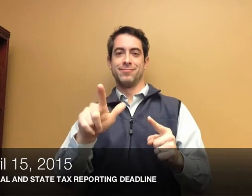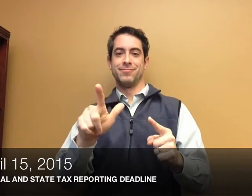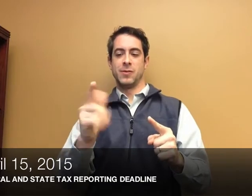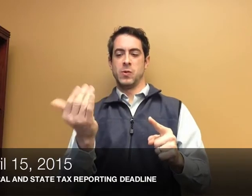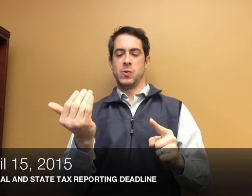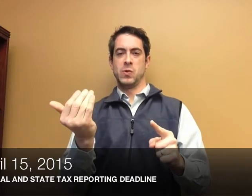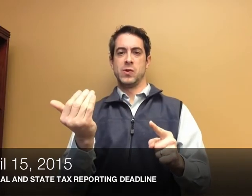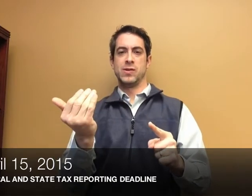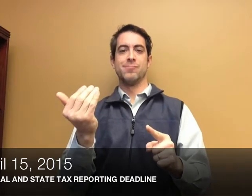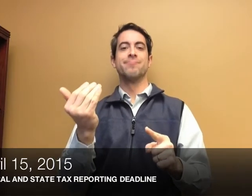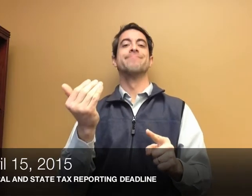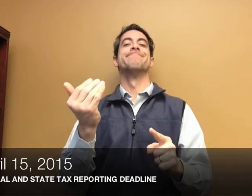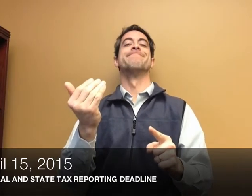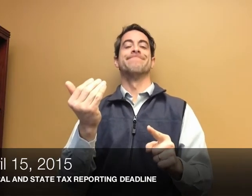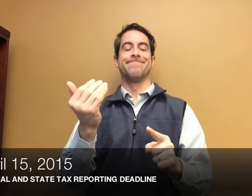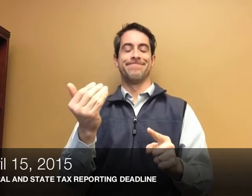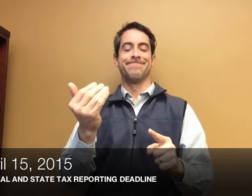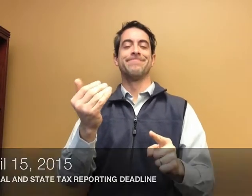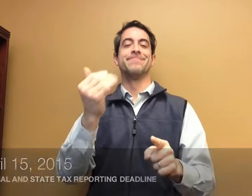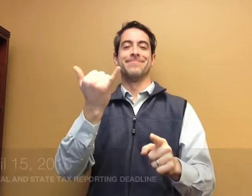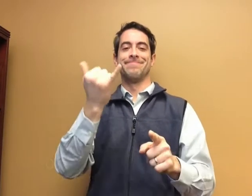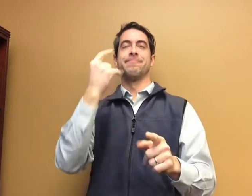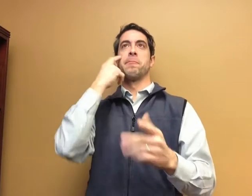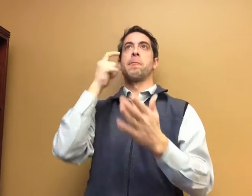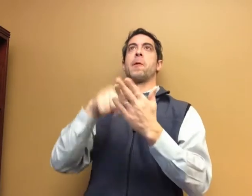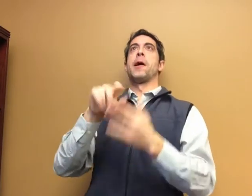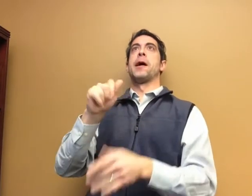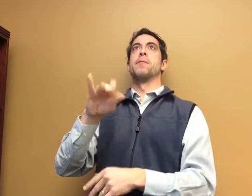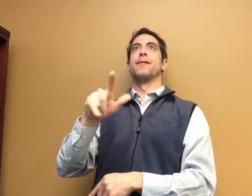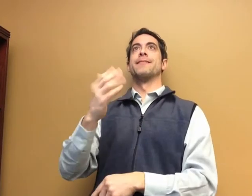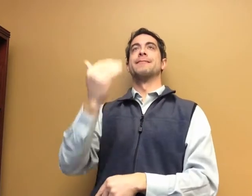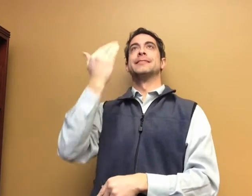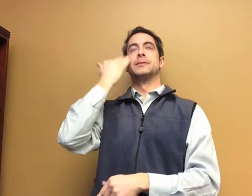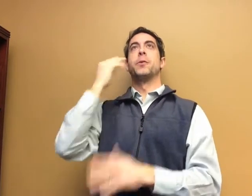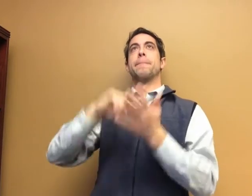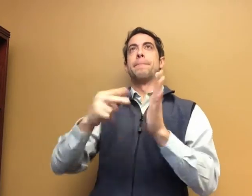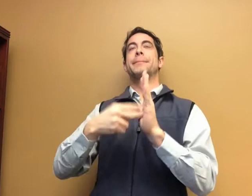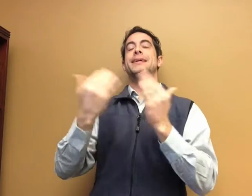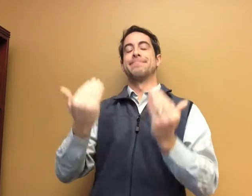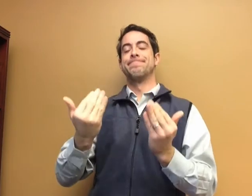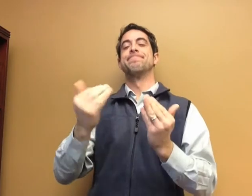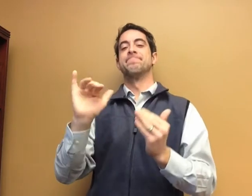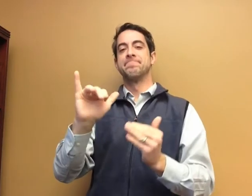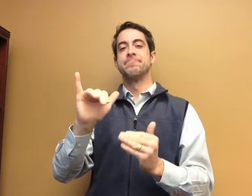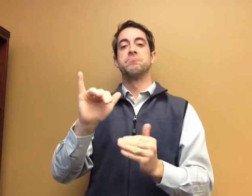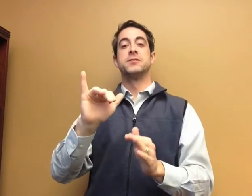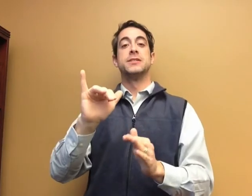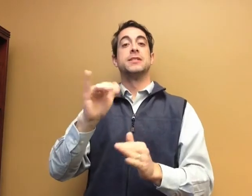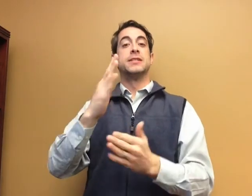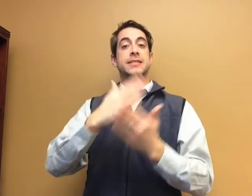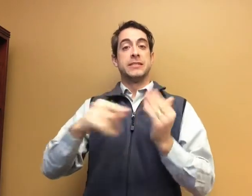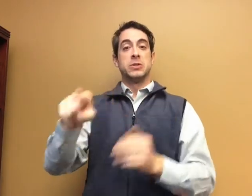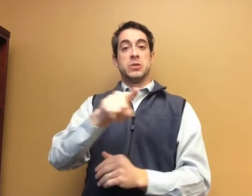April 15. And much like me,